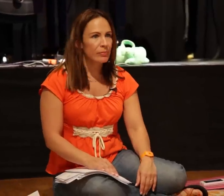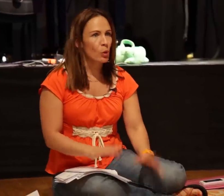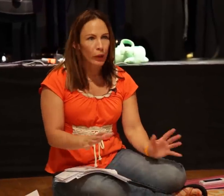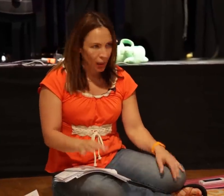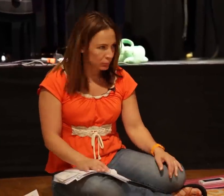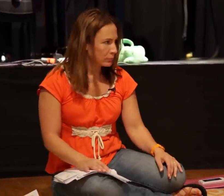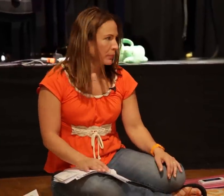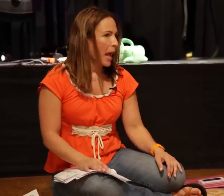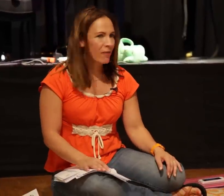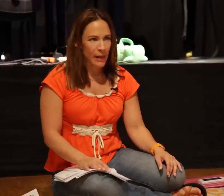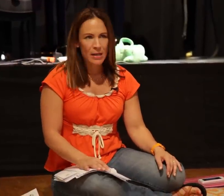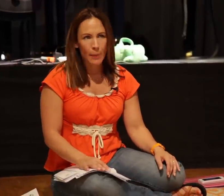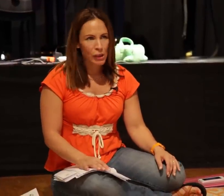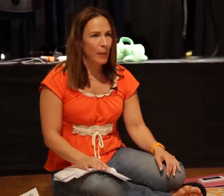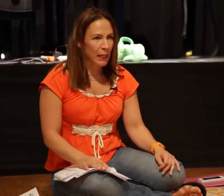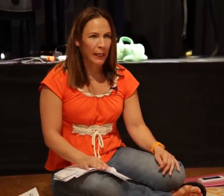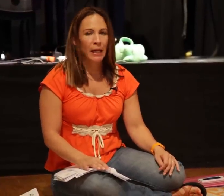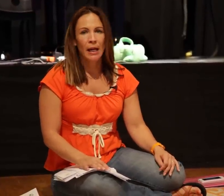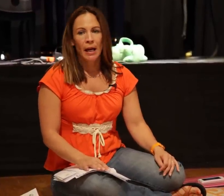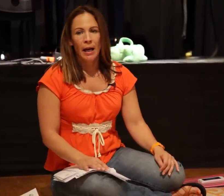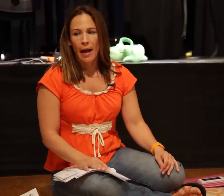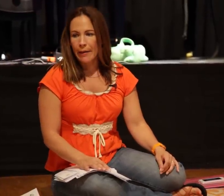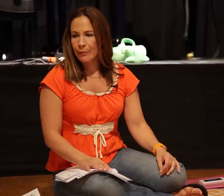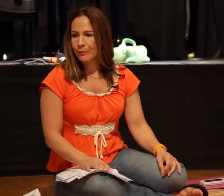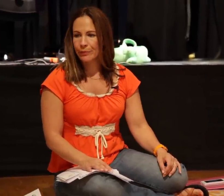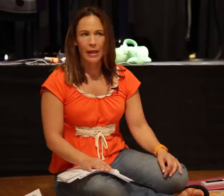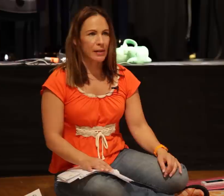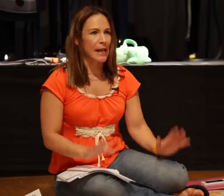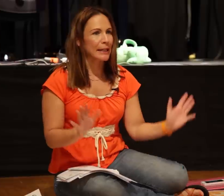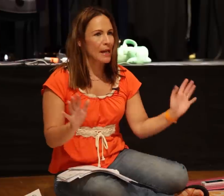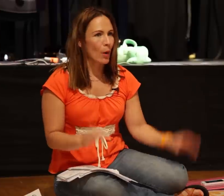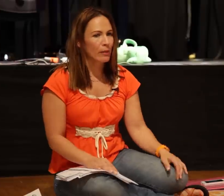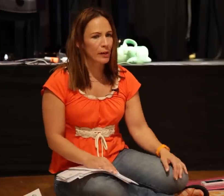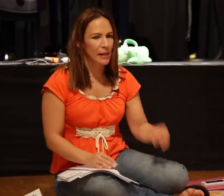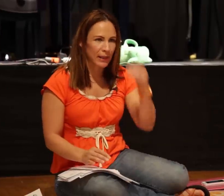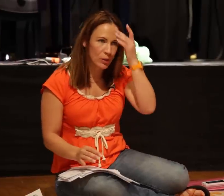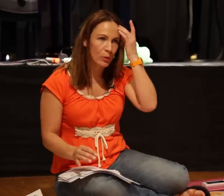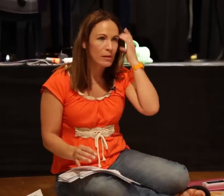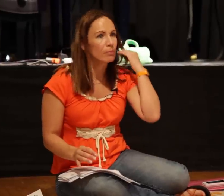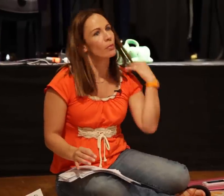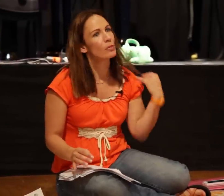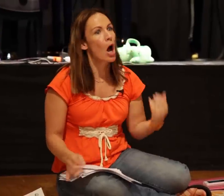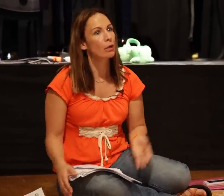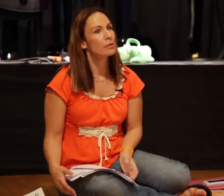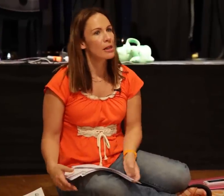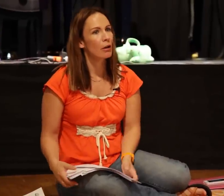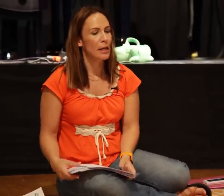sorting, alphabet, numbers, spelling; the Signing Time way with sign language and with song,